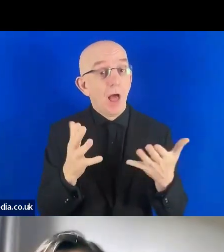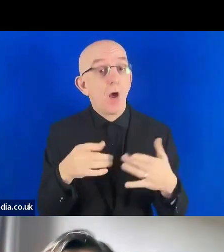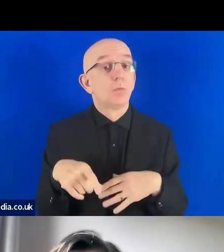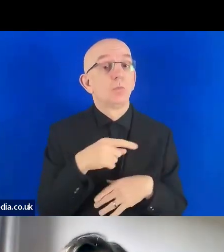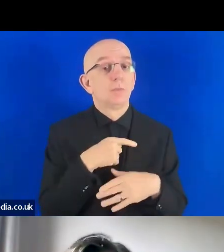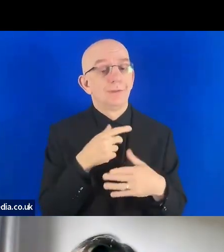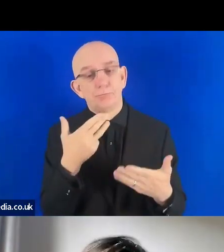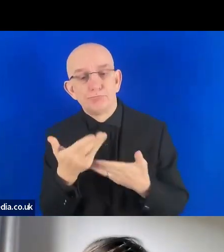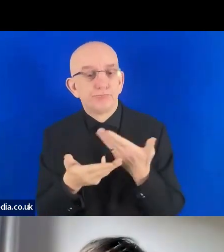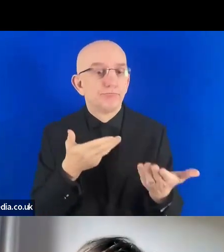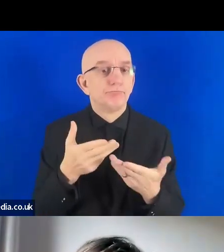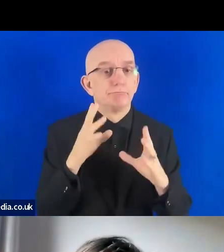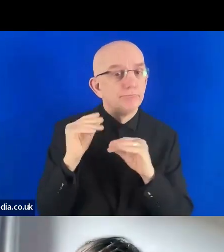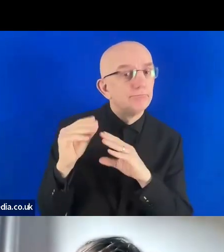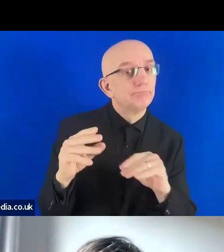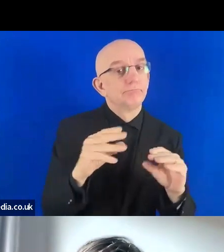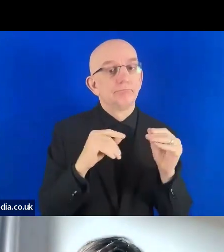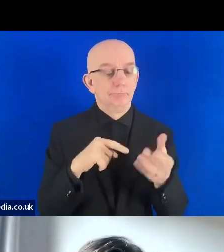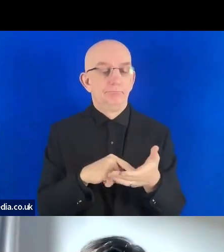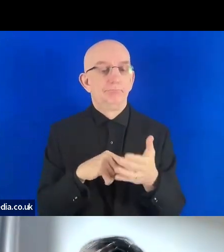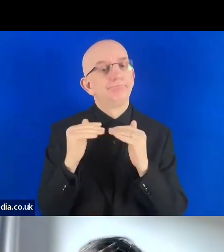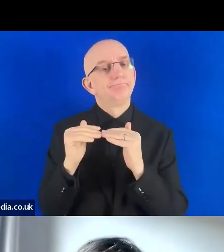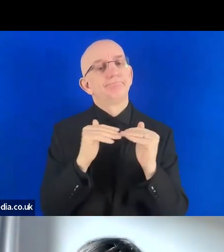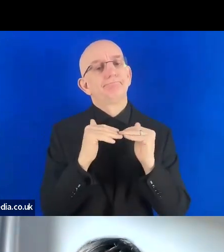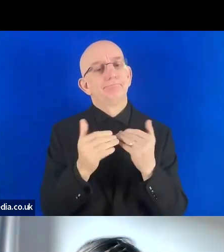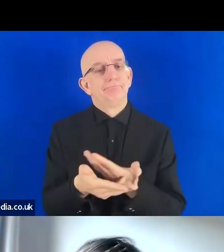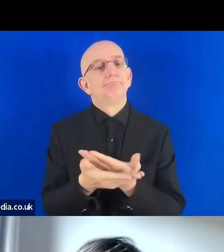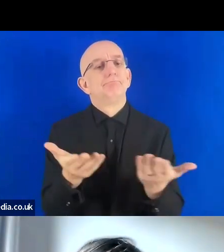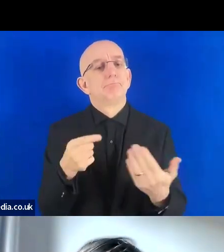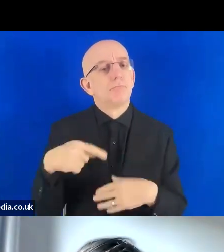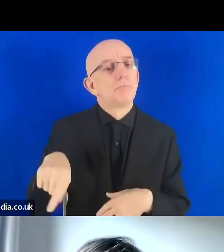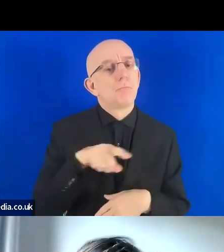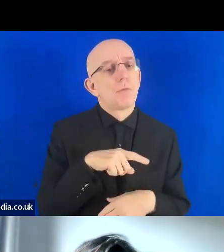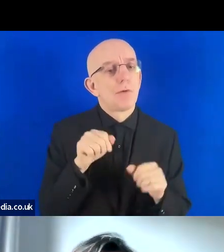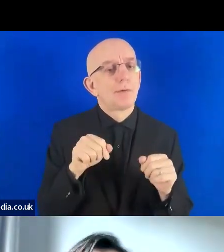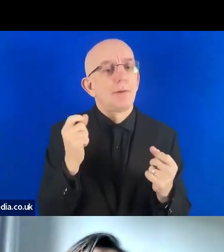60 additional languages available in, various sessions.